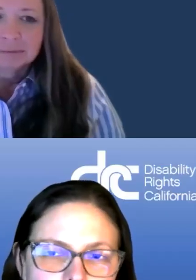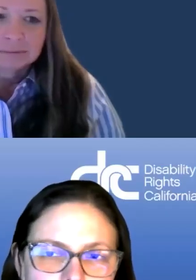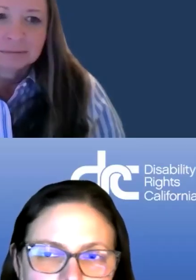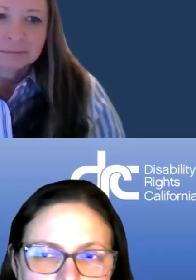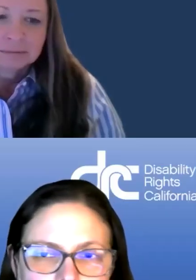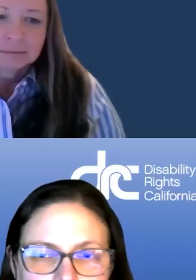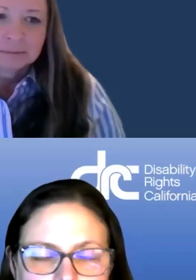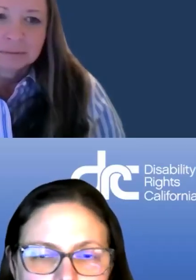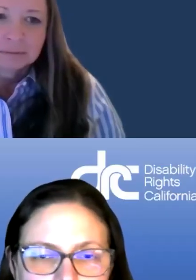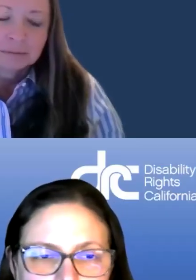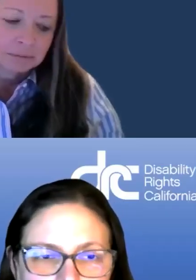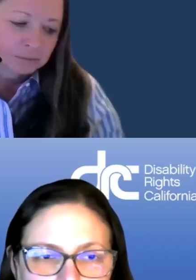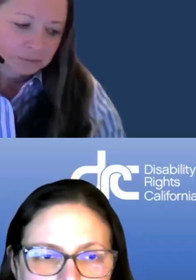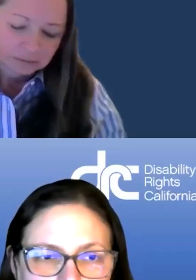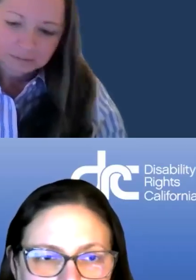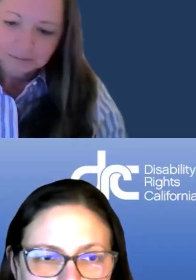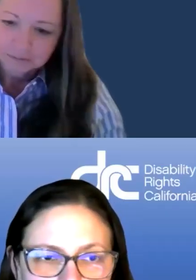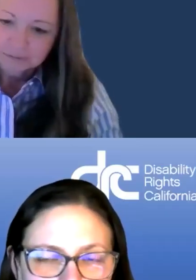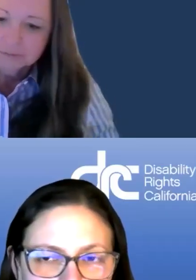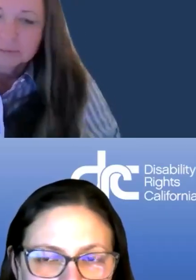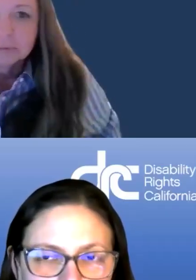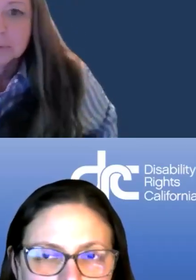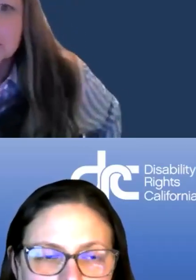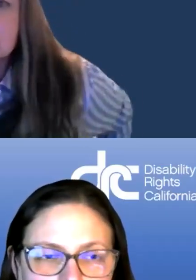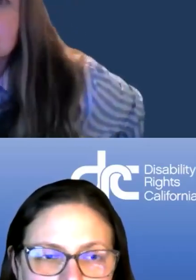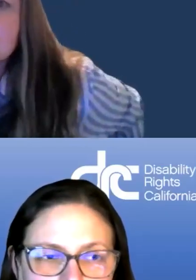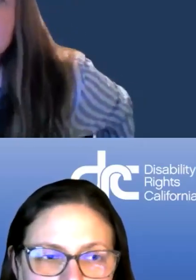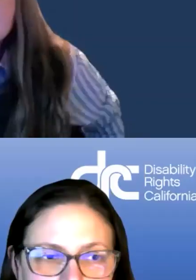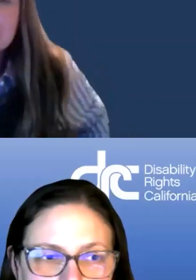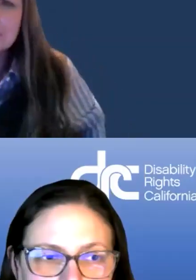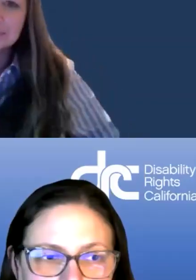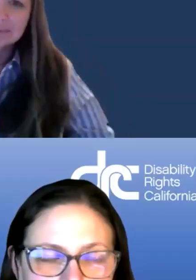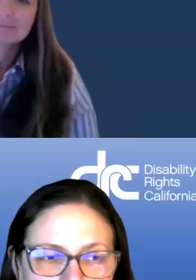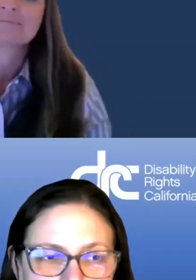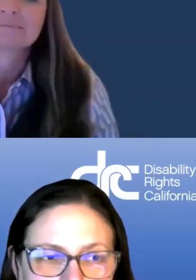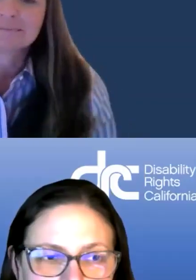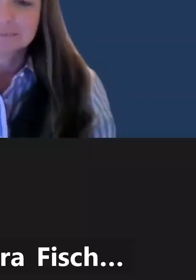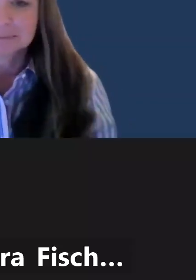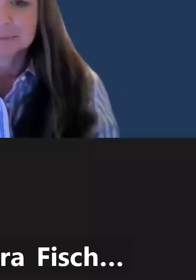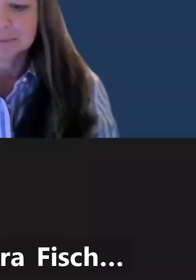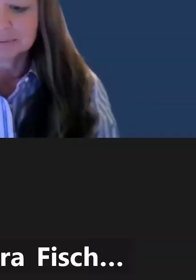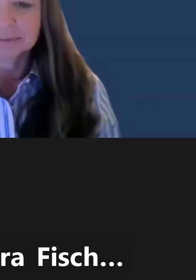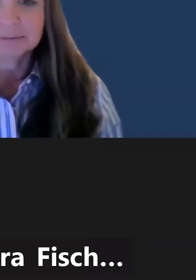Vivian is noting that DRC will have another webinar about the proposed new grievance process for regional centers.